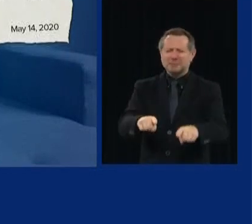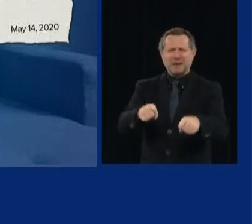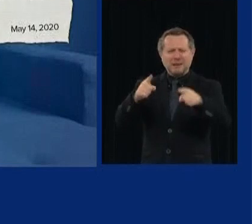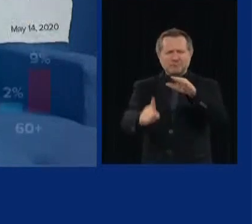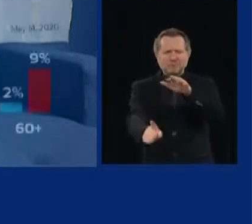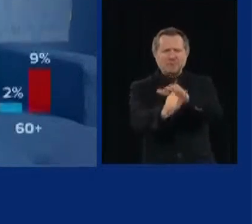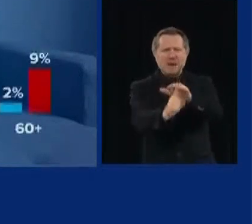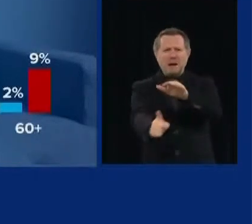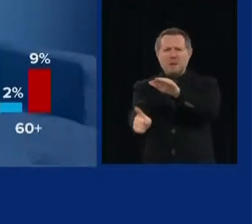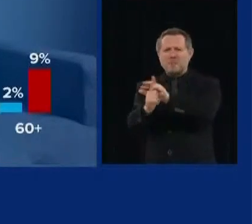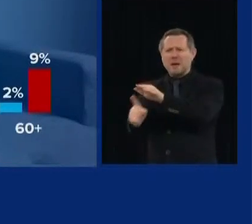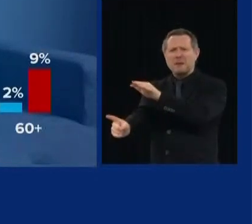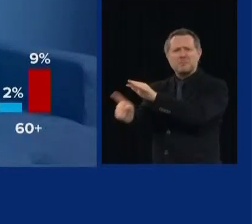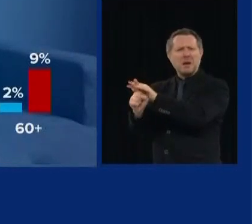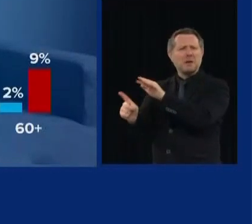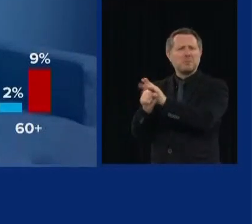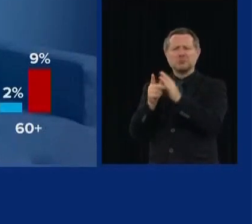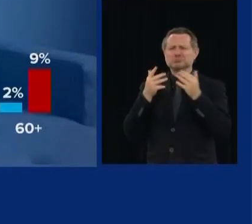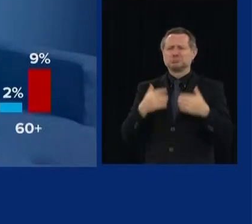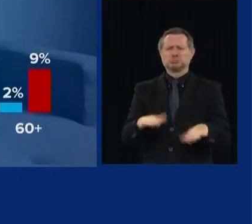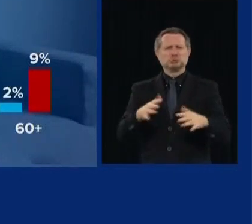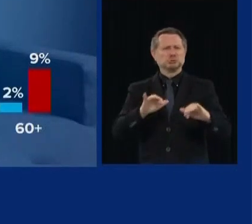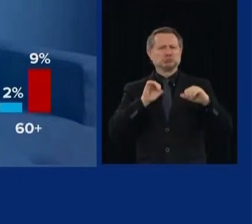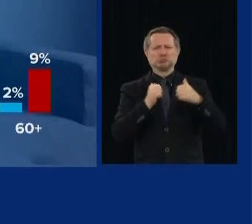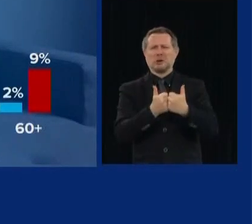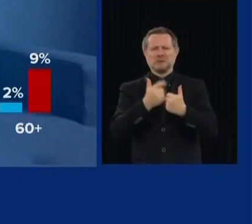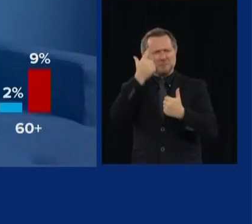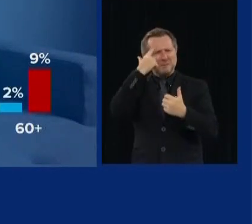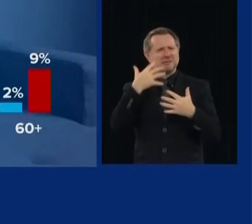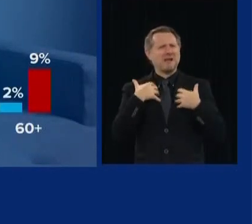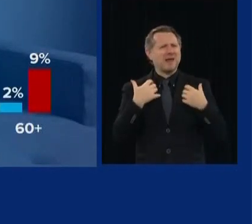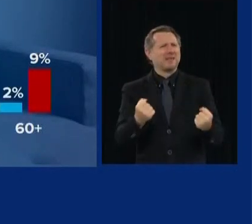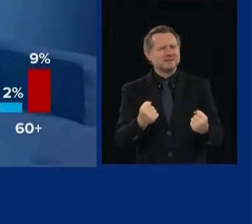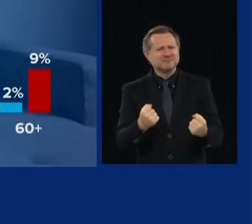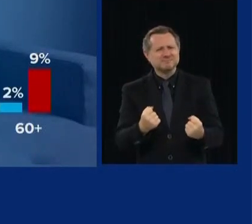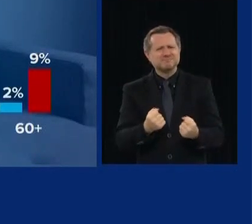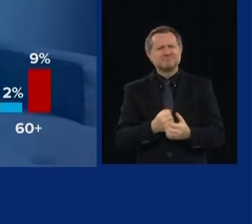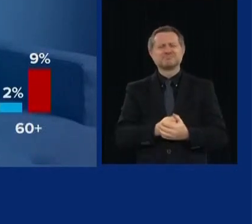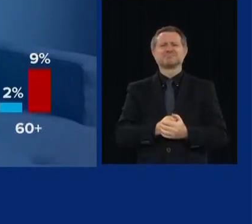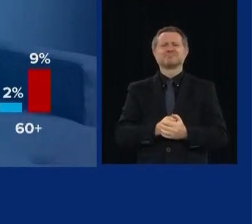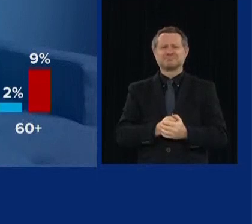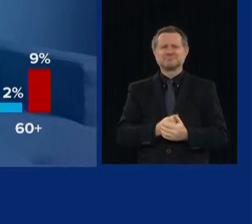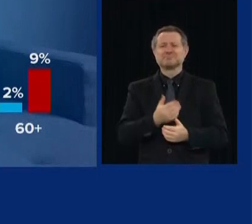SEEN ALL ALONG EVIDENCE THAT